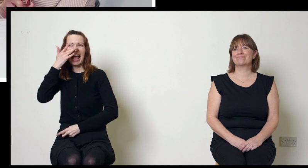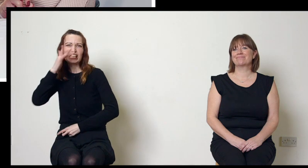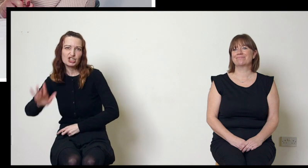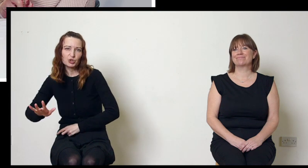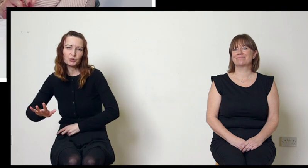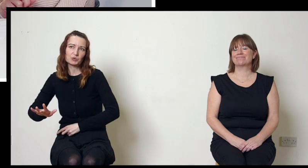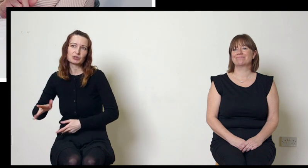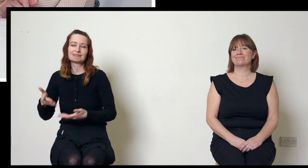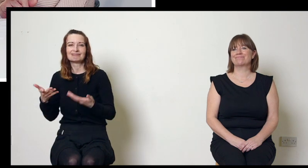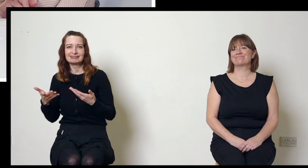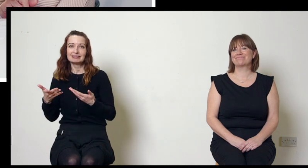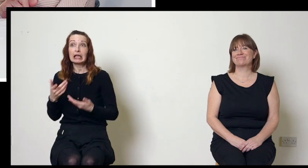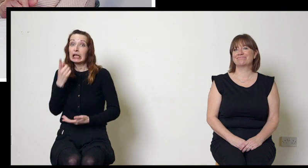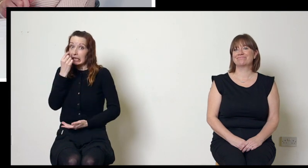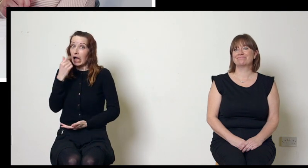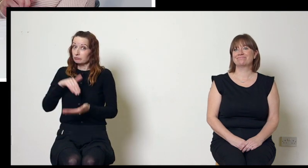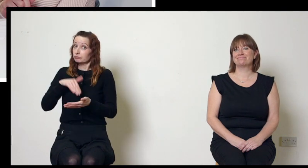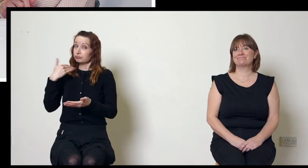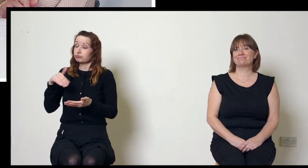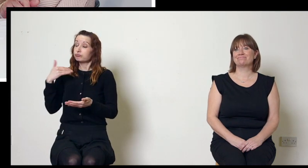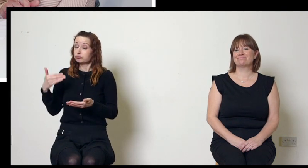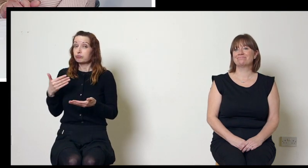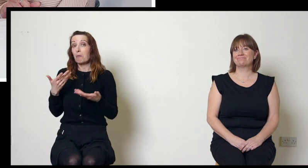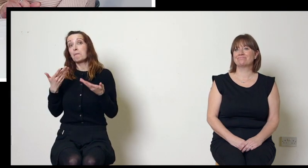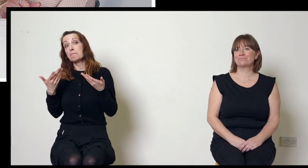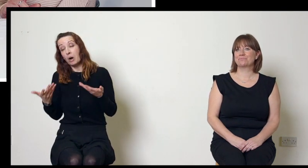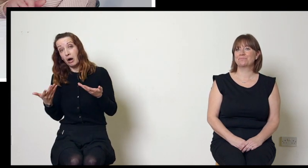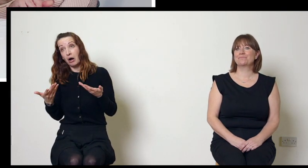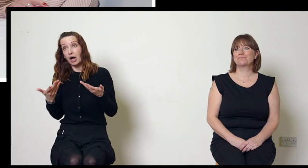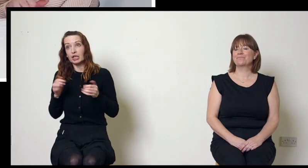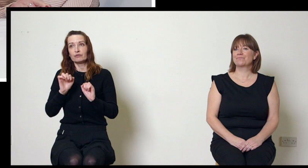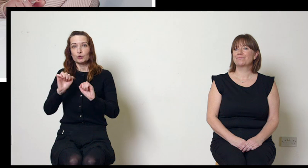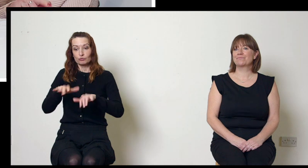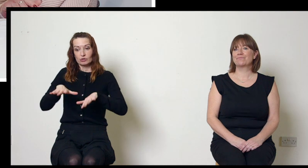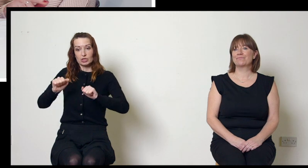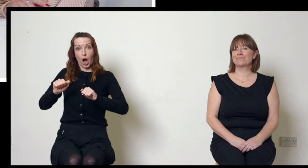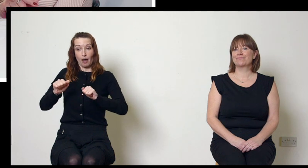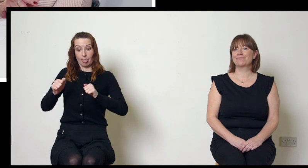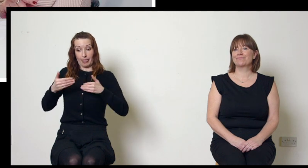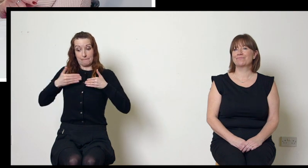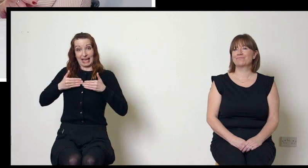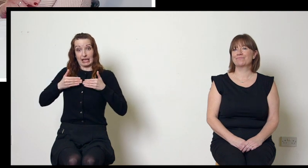And and it can cost but if you start from the beginning incorporating disability